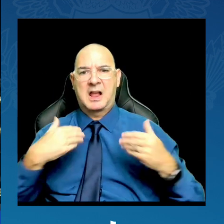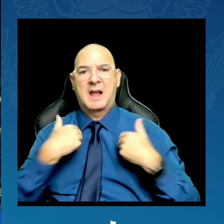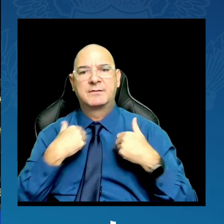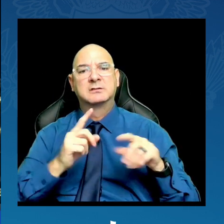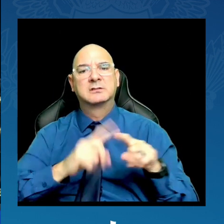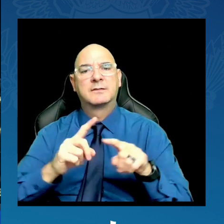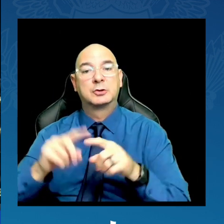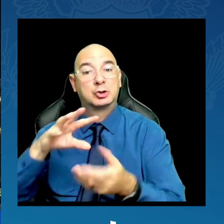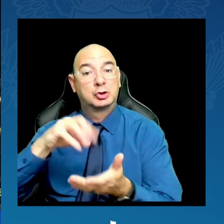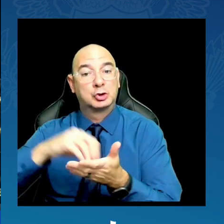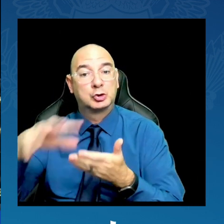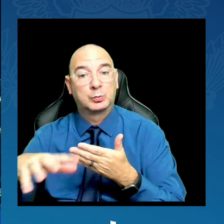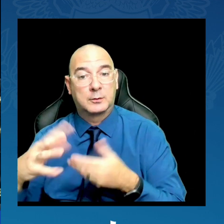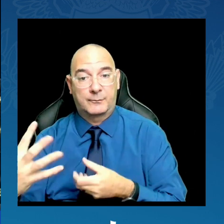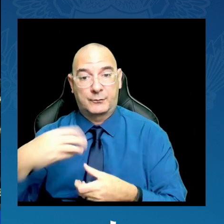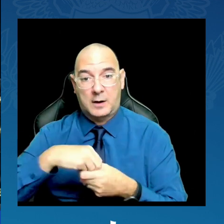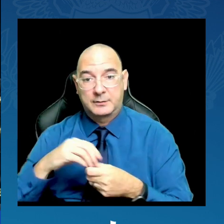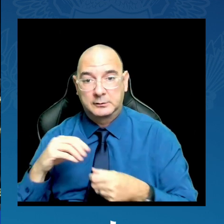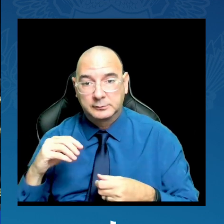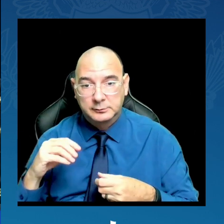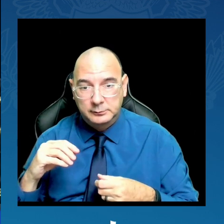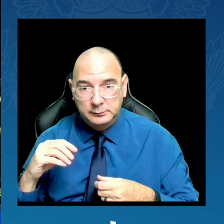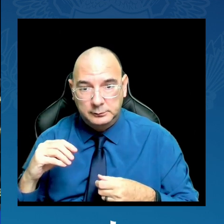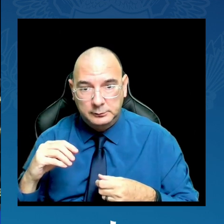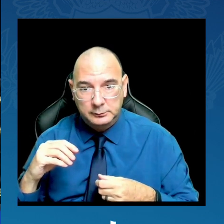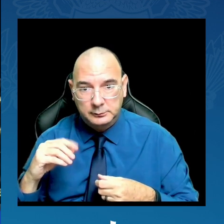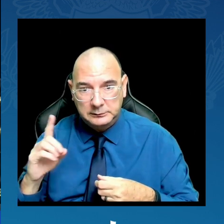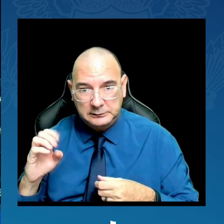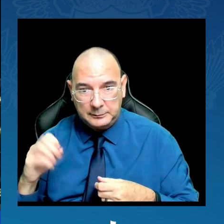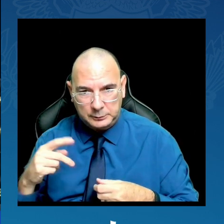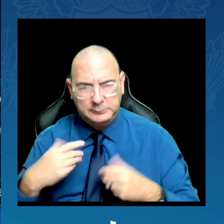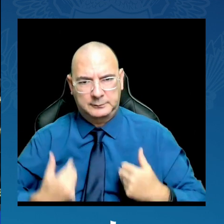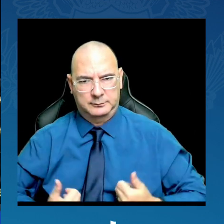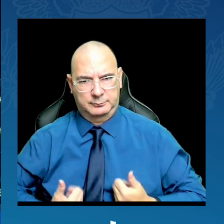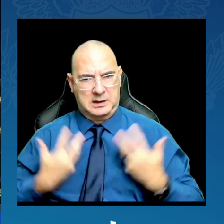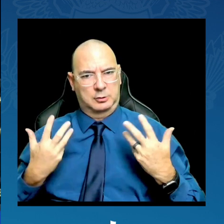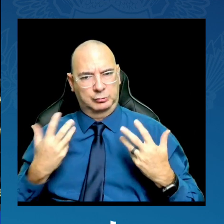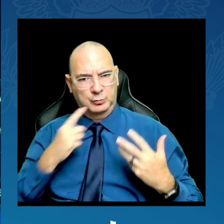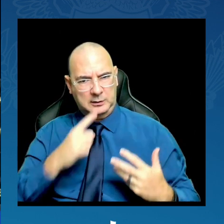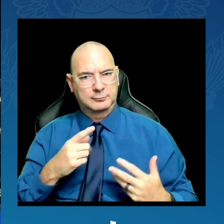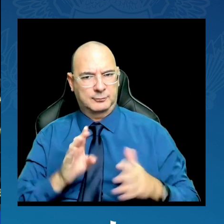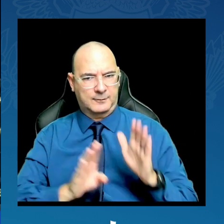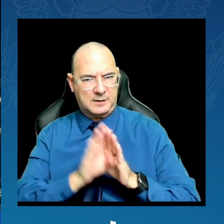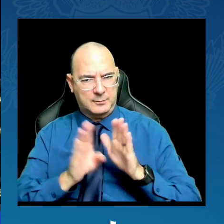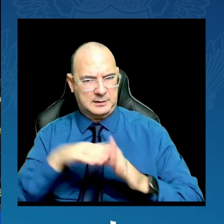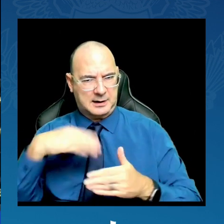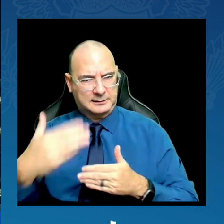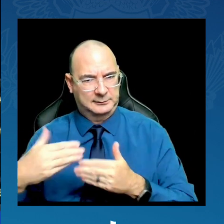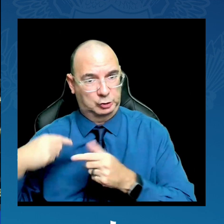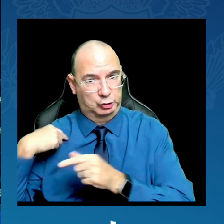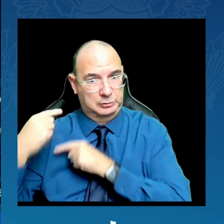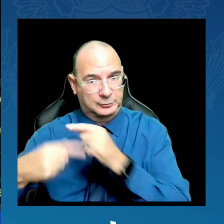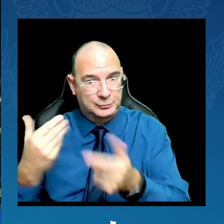to inspire and develop the next generation of scientists, engineers and explorers.